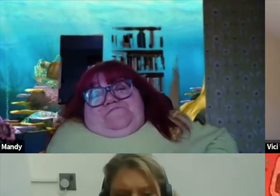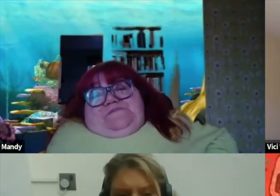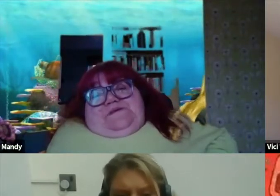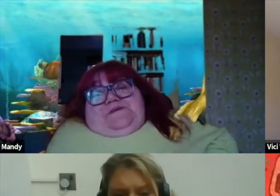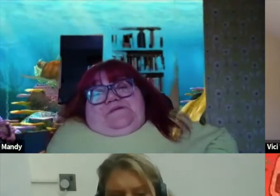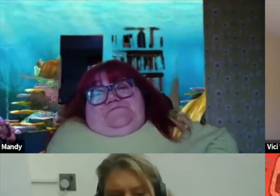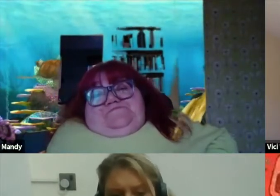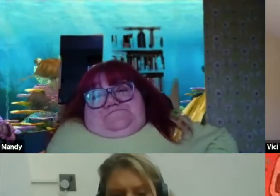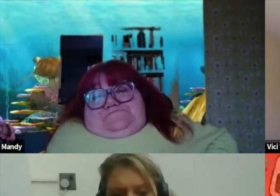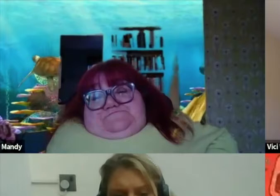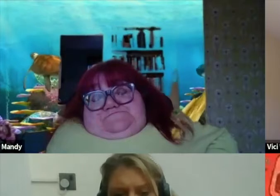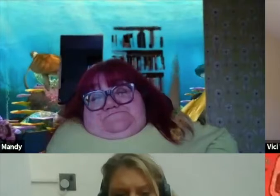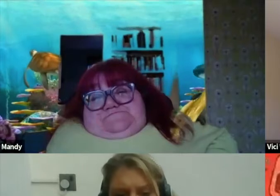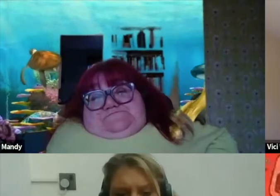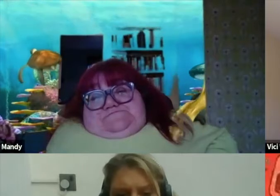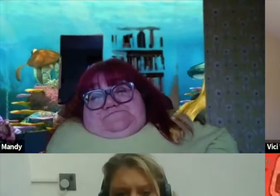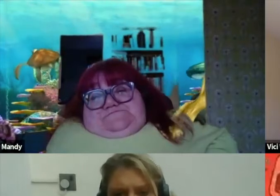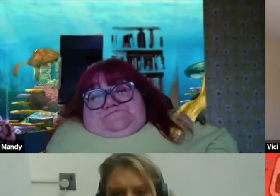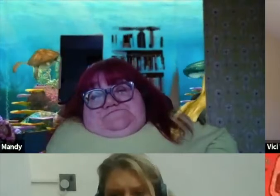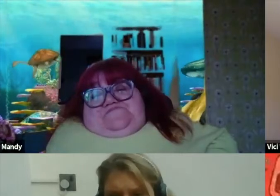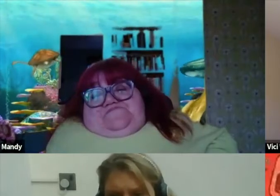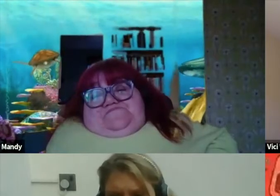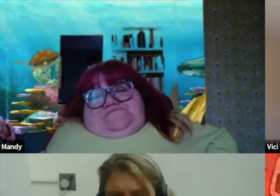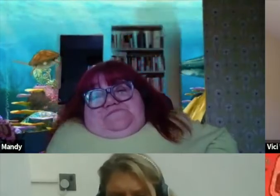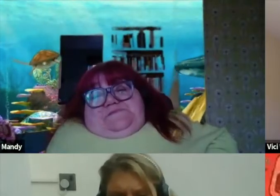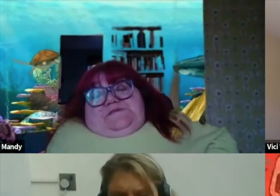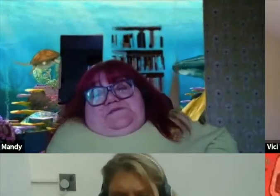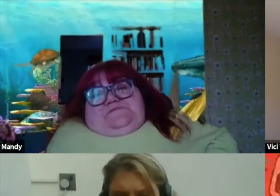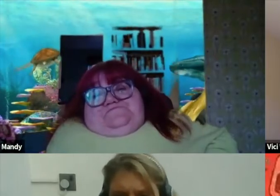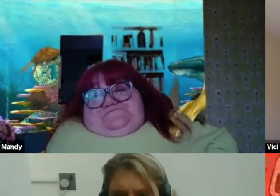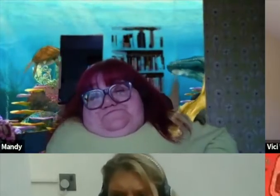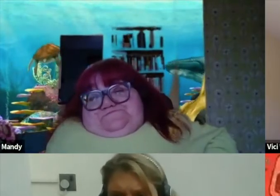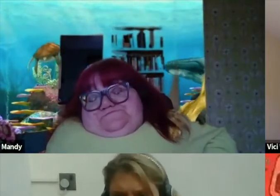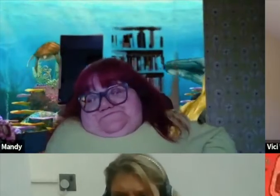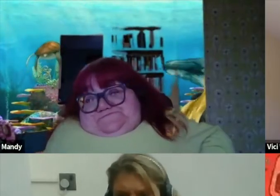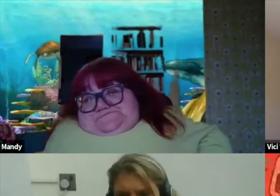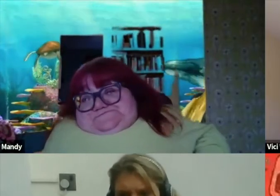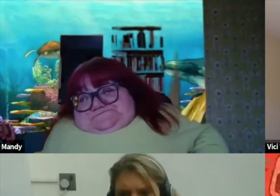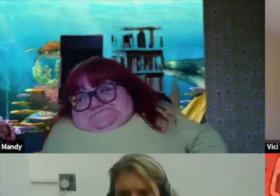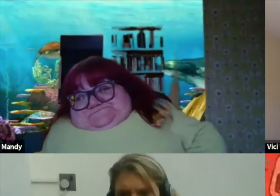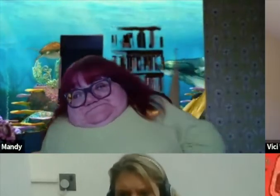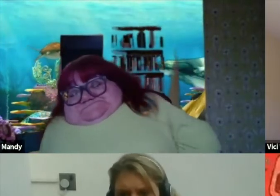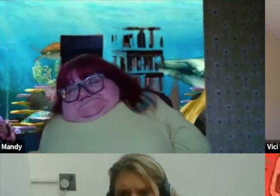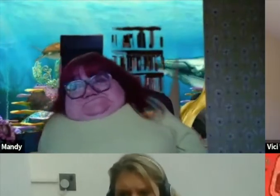I think you are back you you are